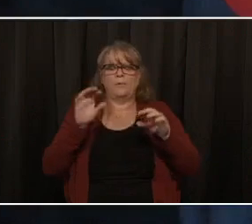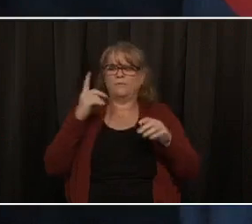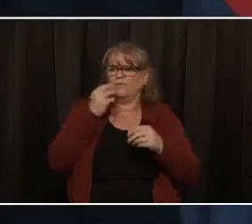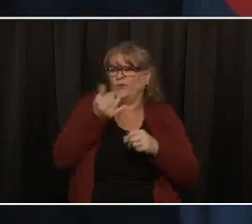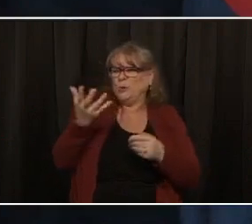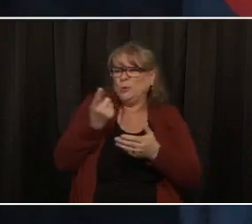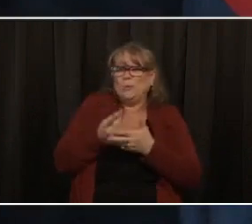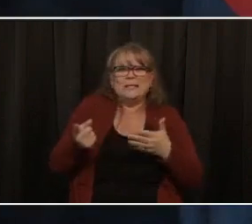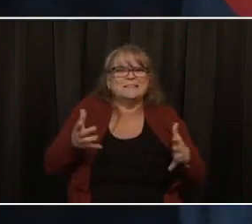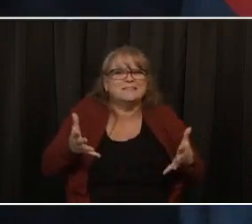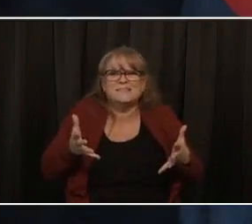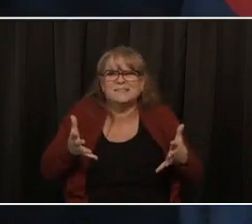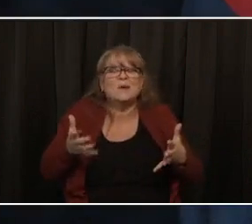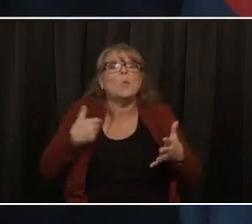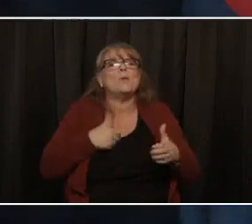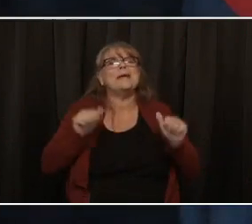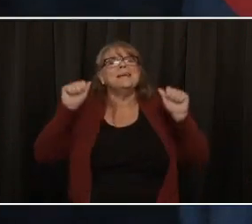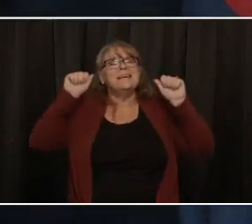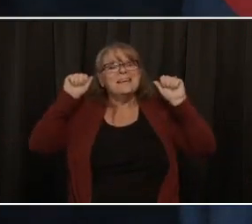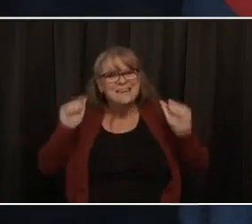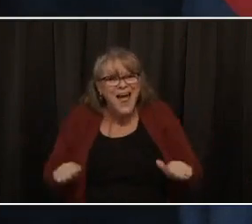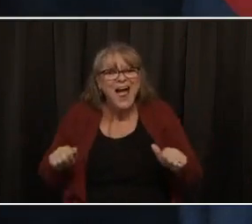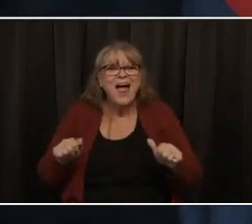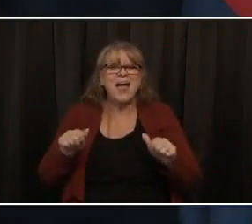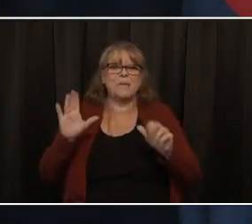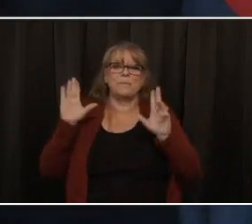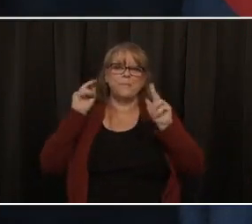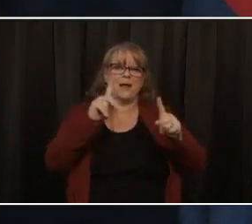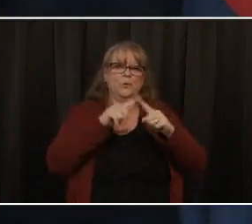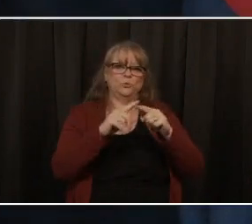from that research and data that the majority of Coloradans are ready to get the vaccine,